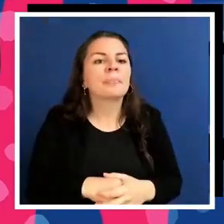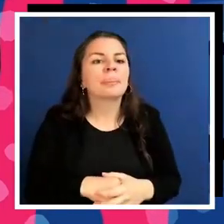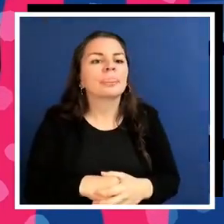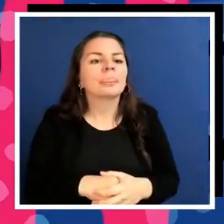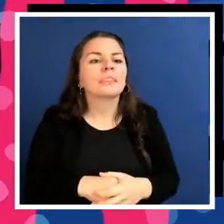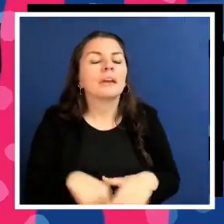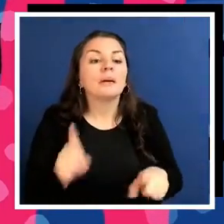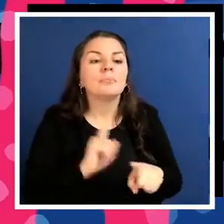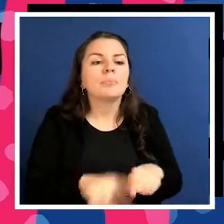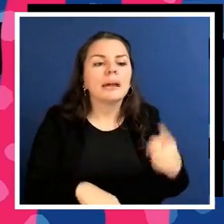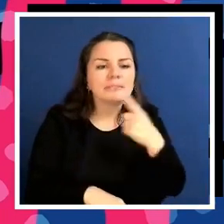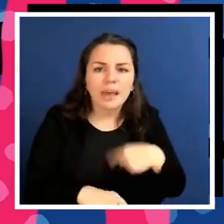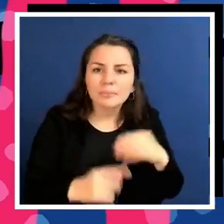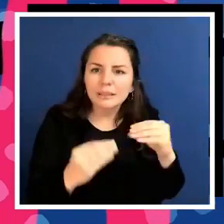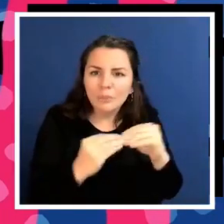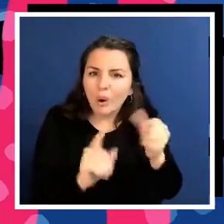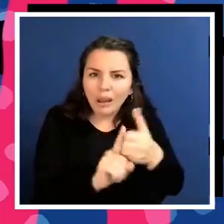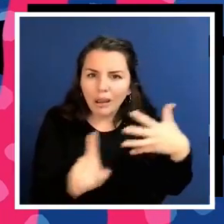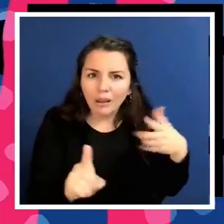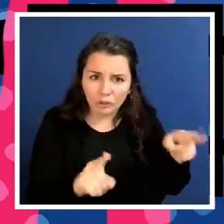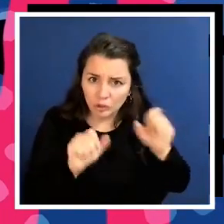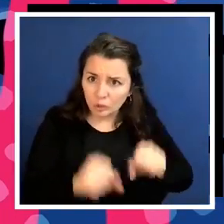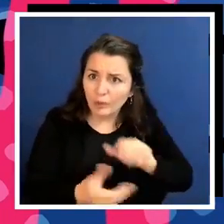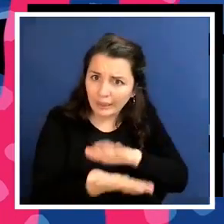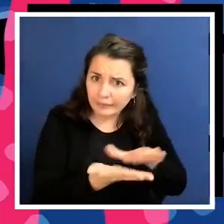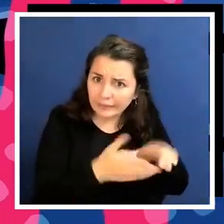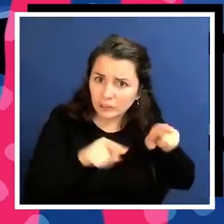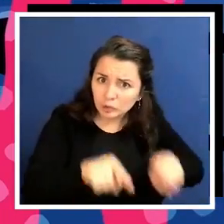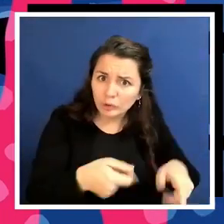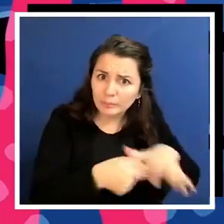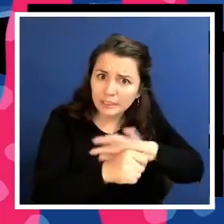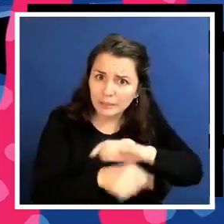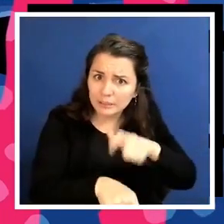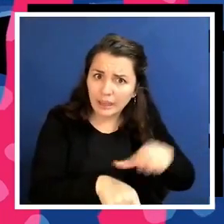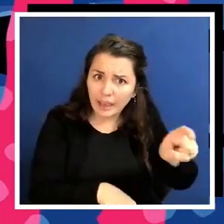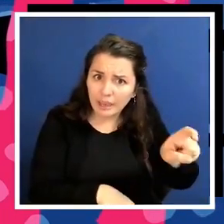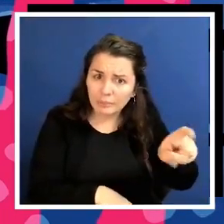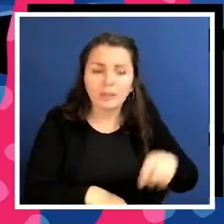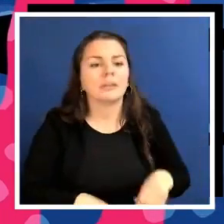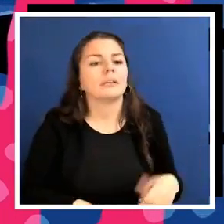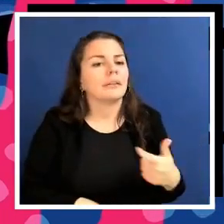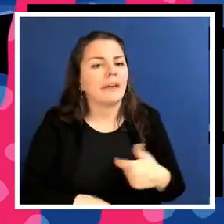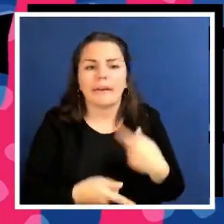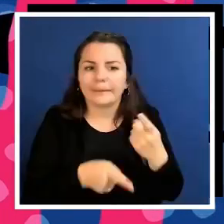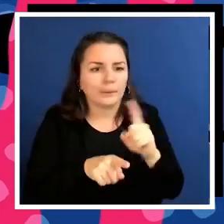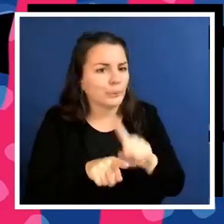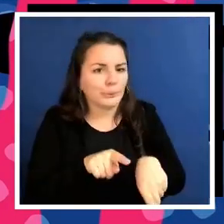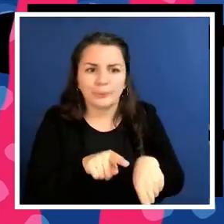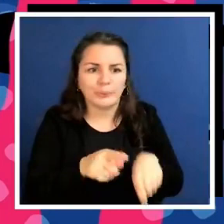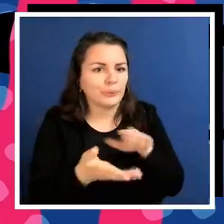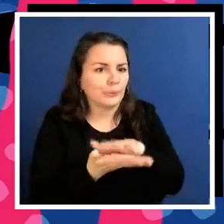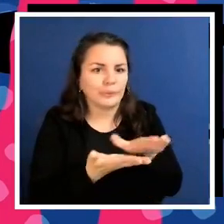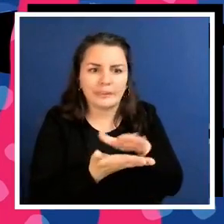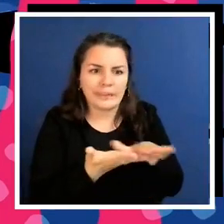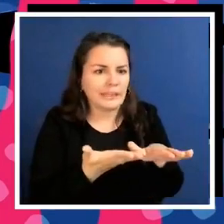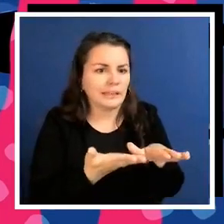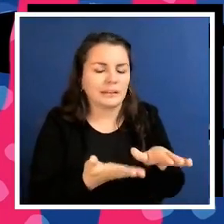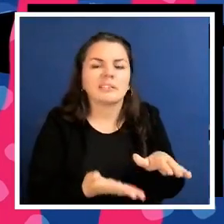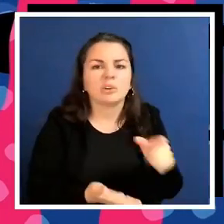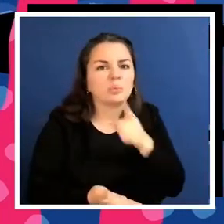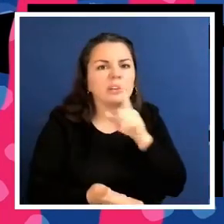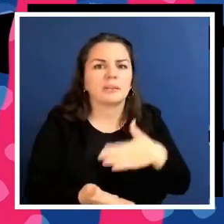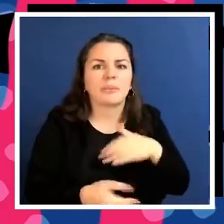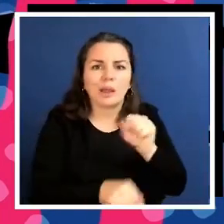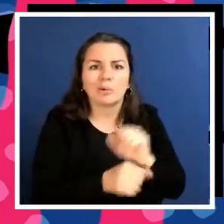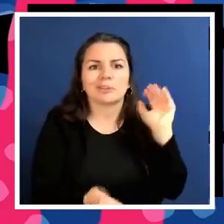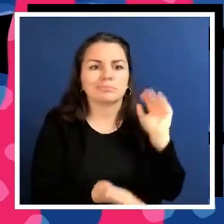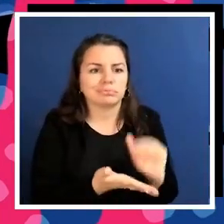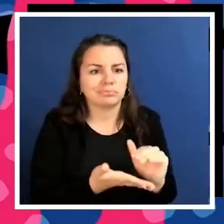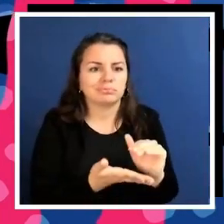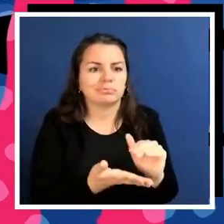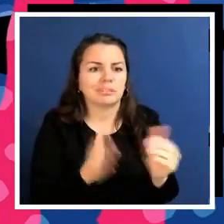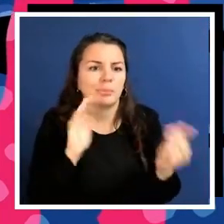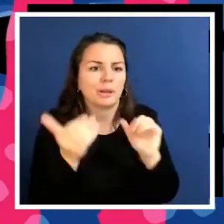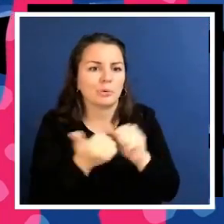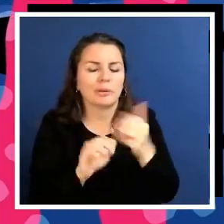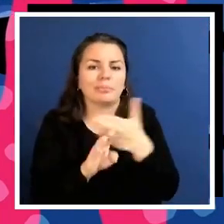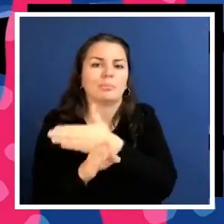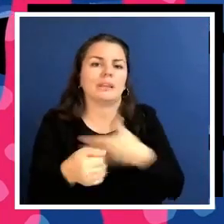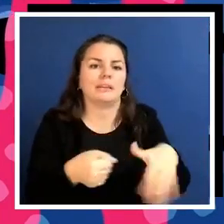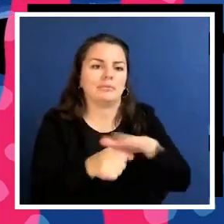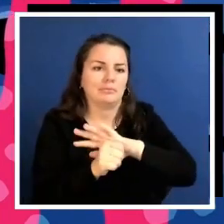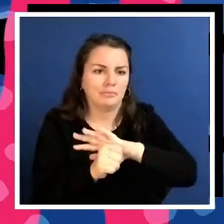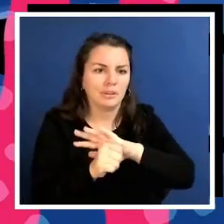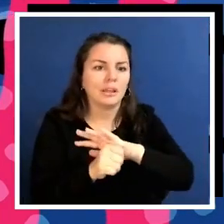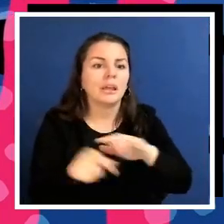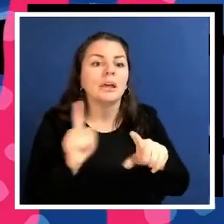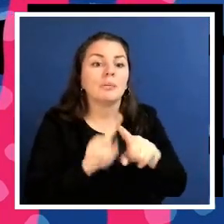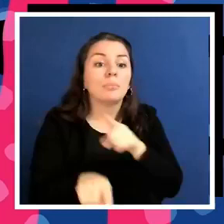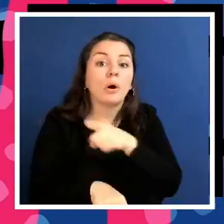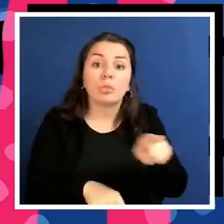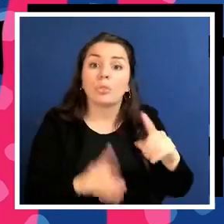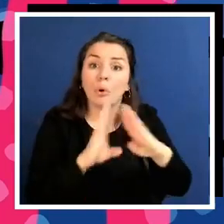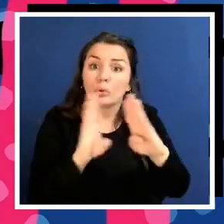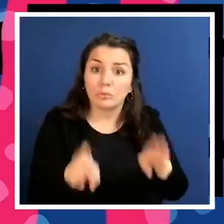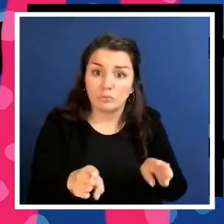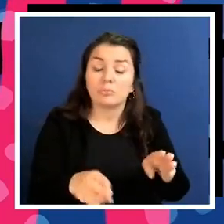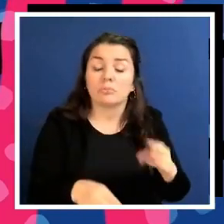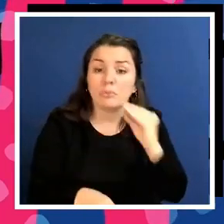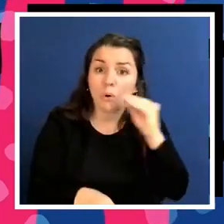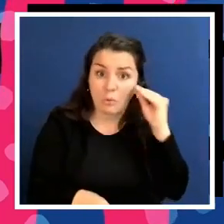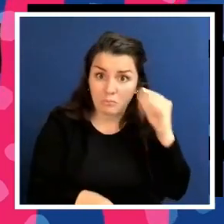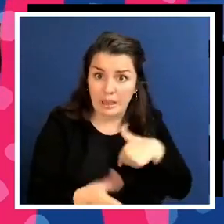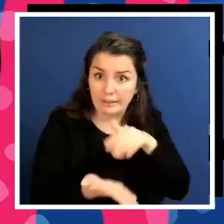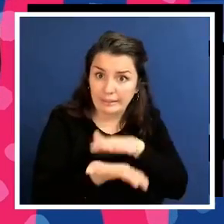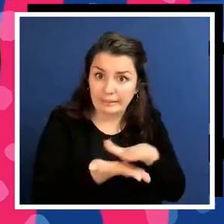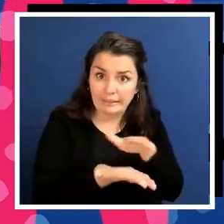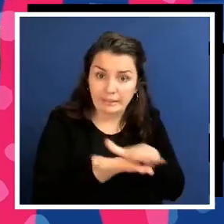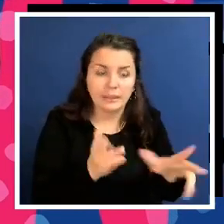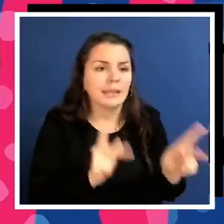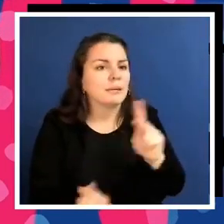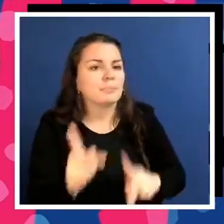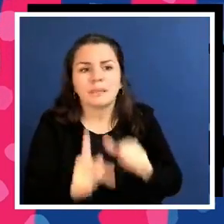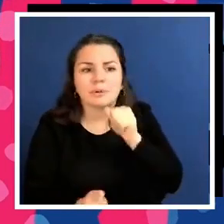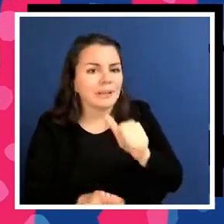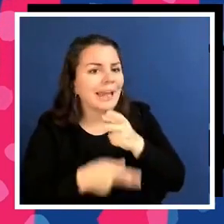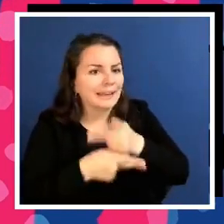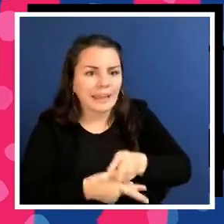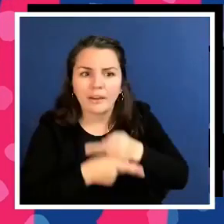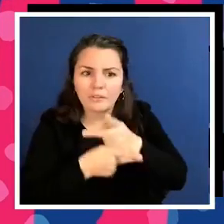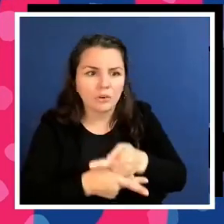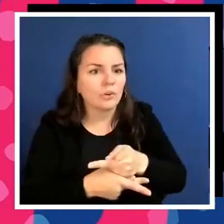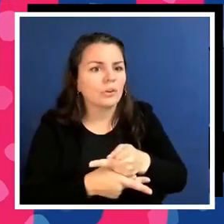FOR 20 YEARS.